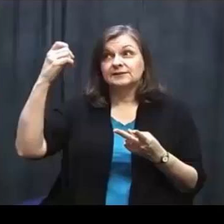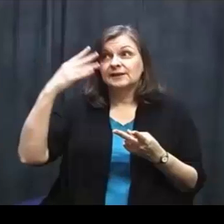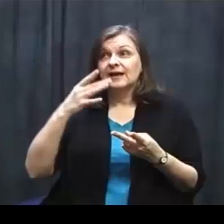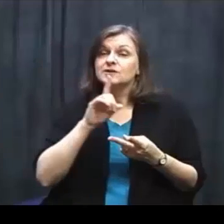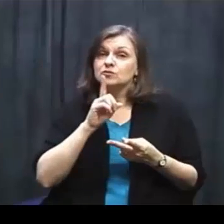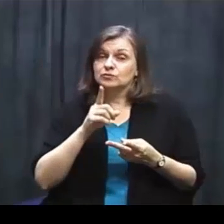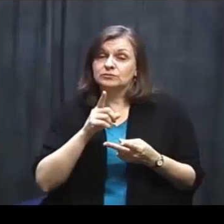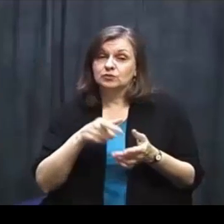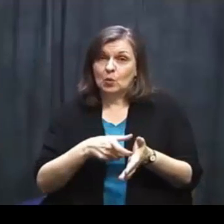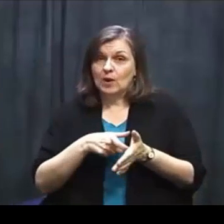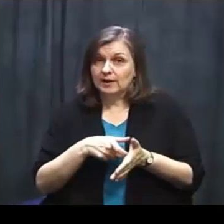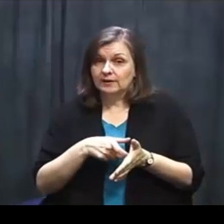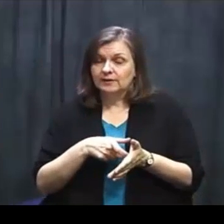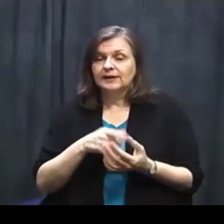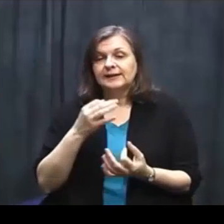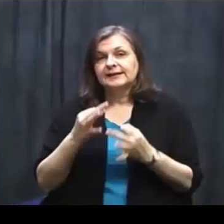sunshine